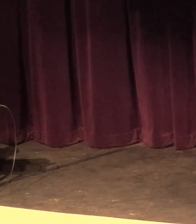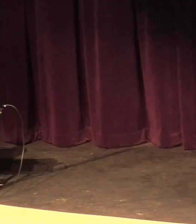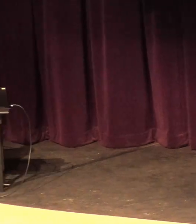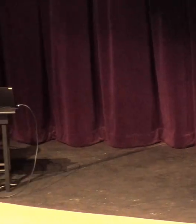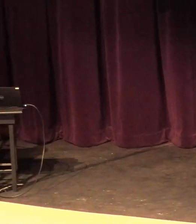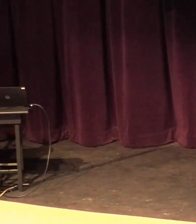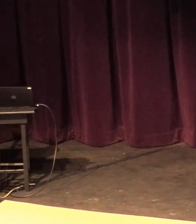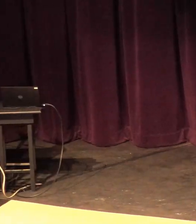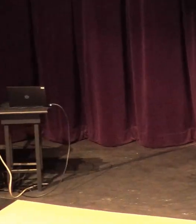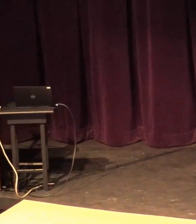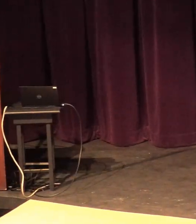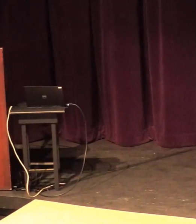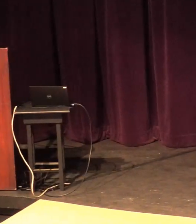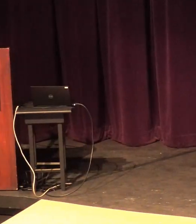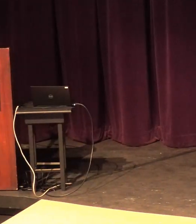great institution